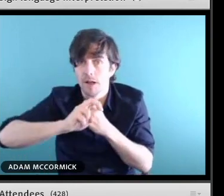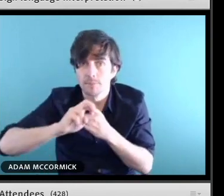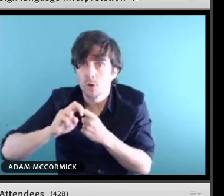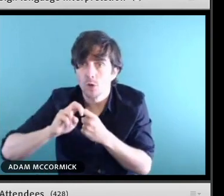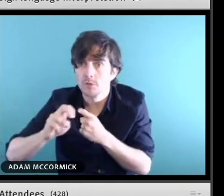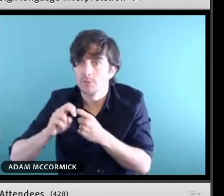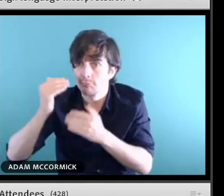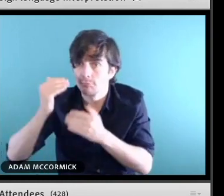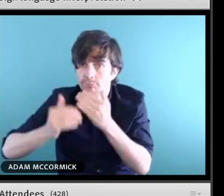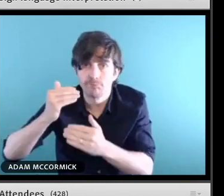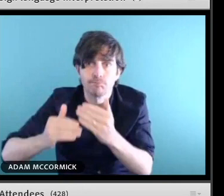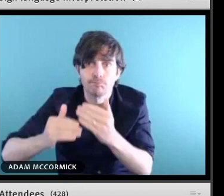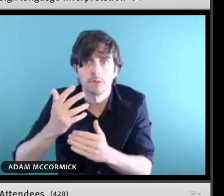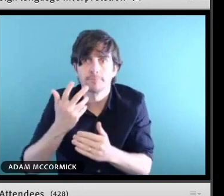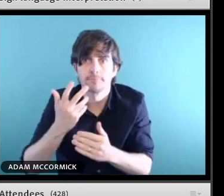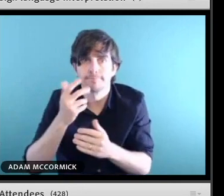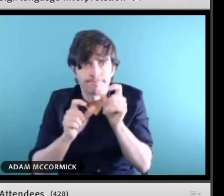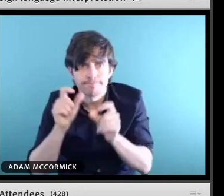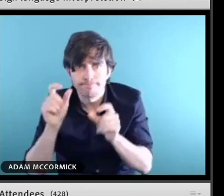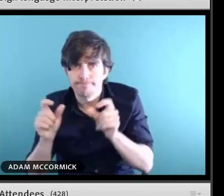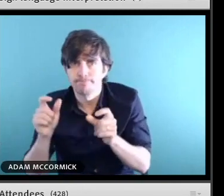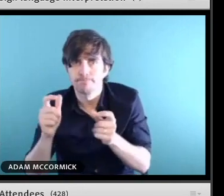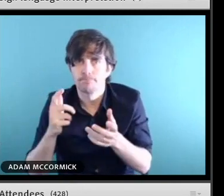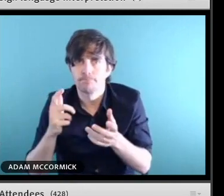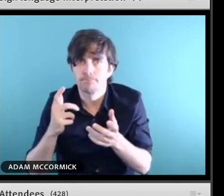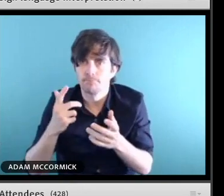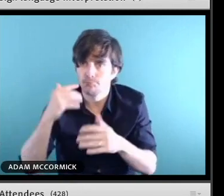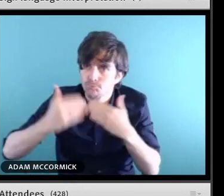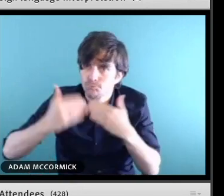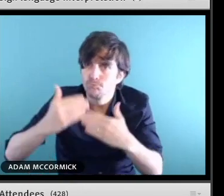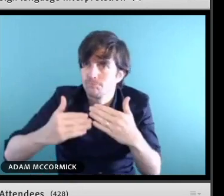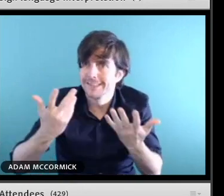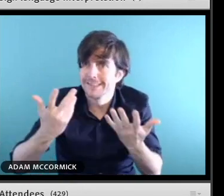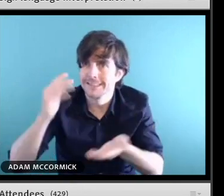in south Sudan is that you pay for two seats. So for everyone if you are using the bus,